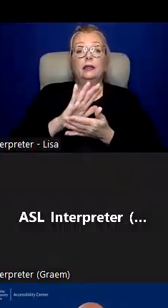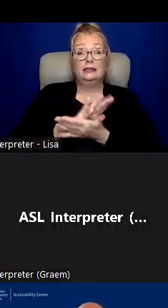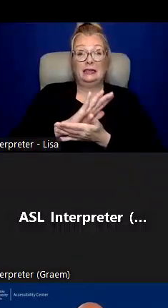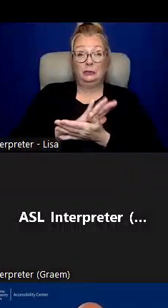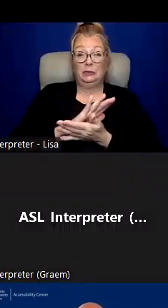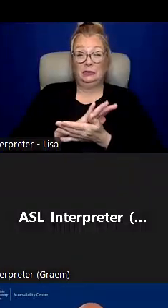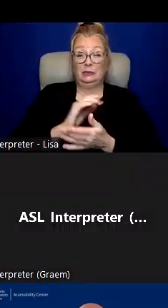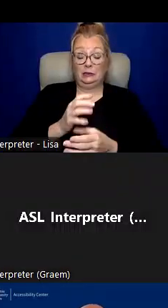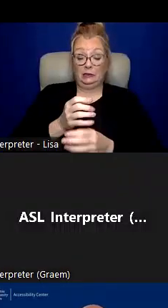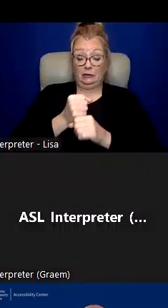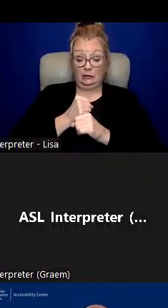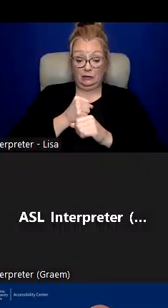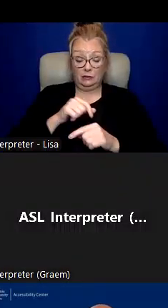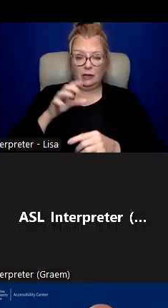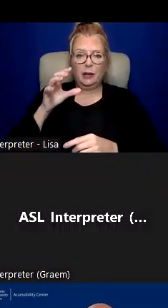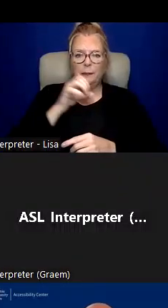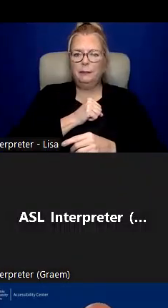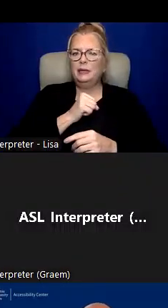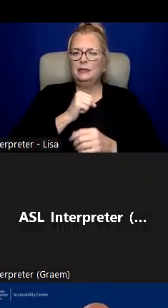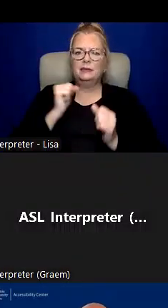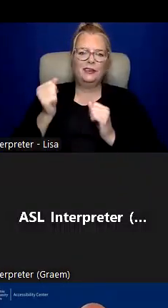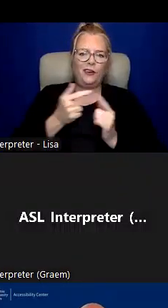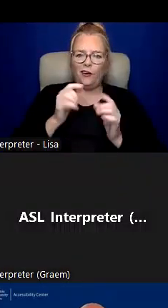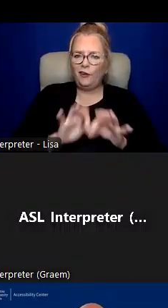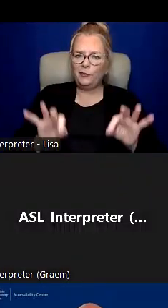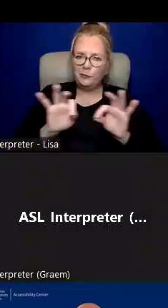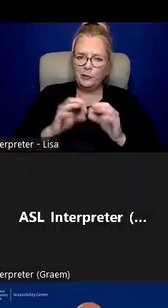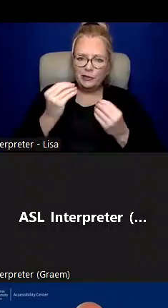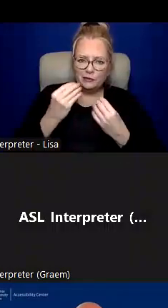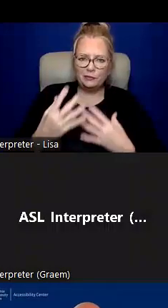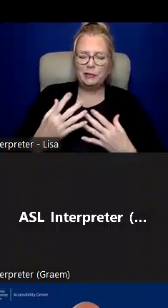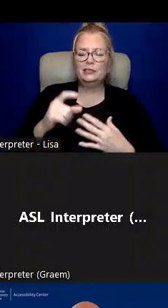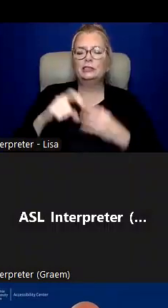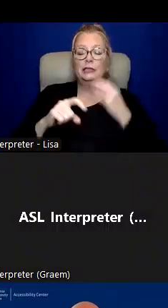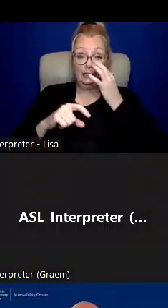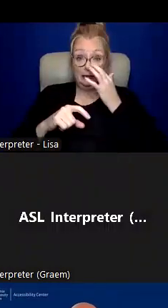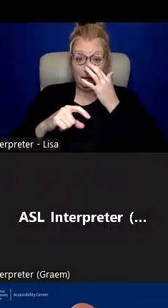was missing all of the key information that I needed to do a proper review.